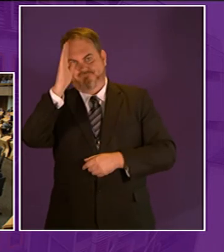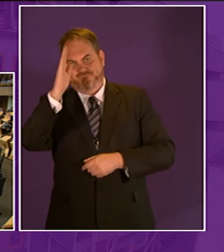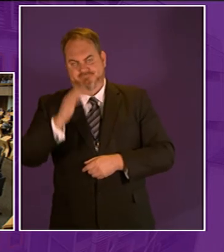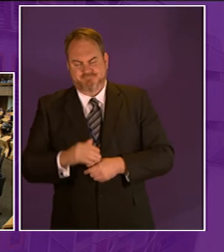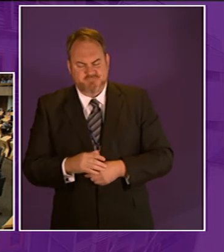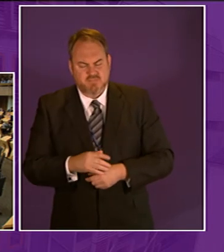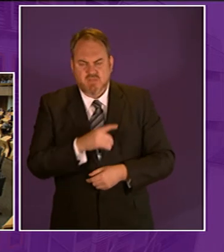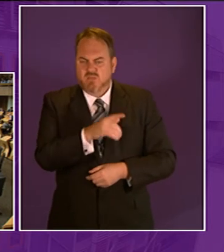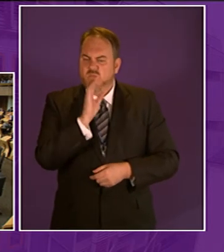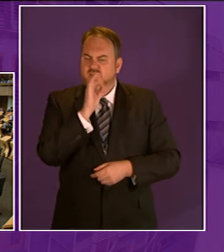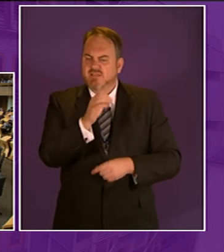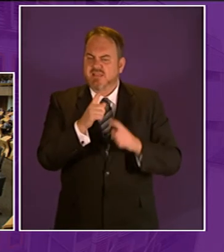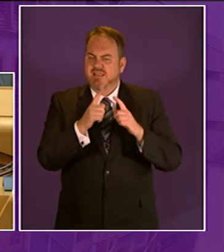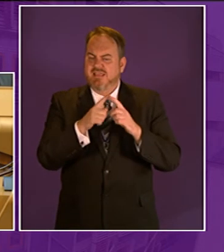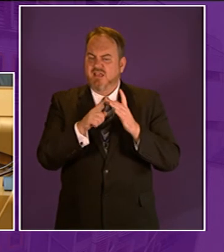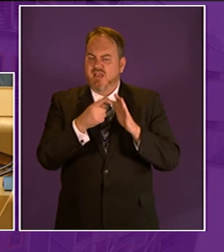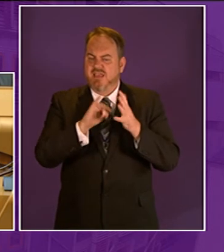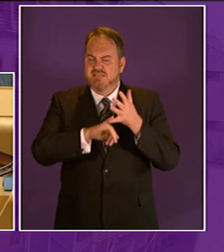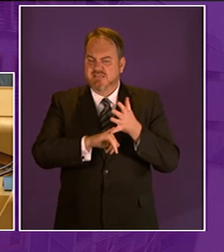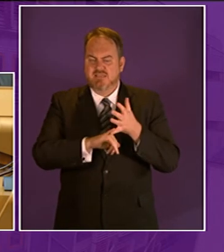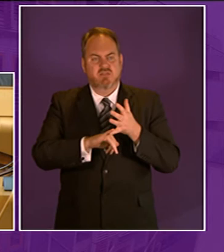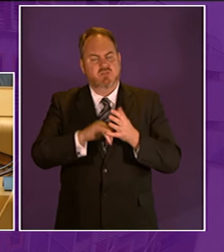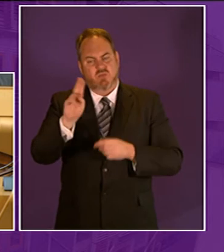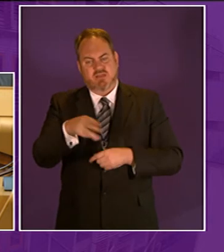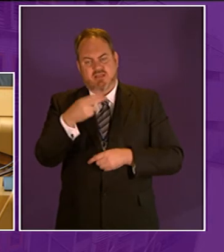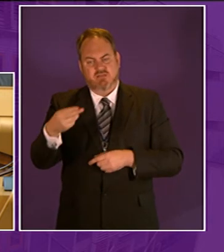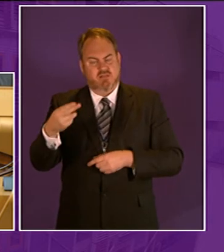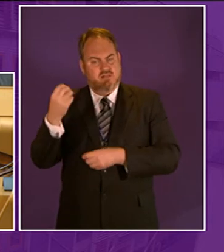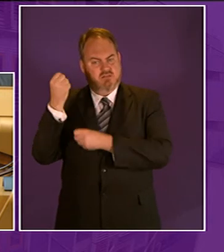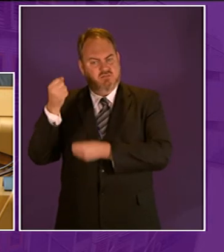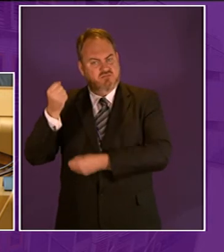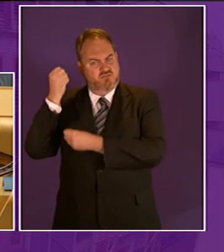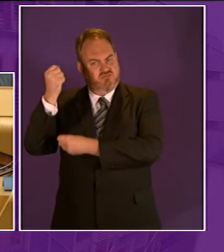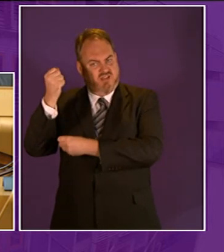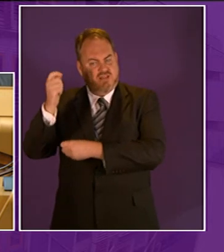the EIS to call off the planned strike action, can he tell me why he has not directly asked